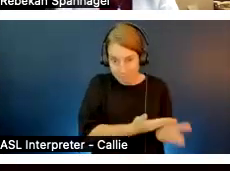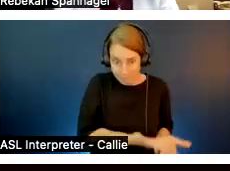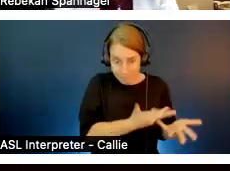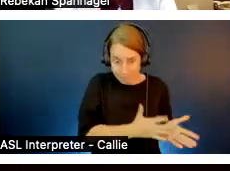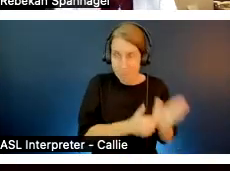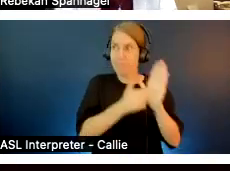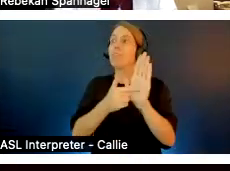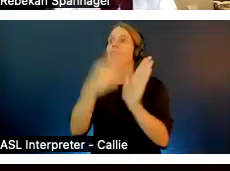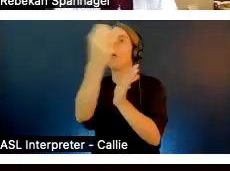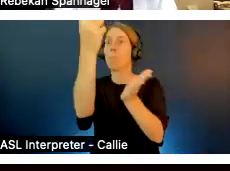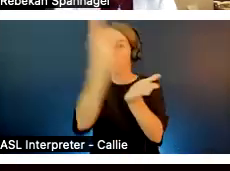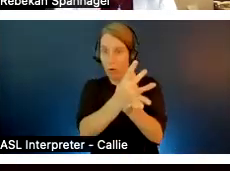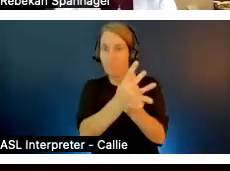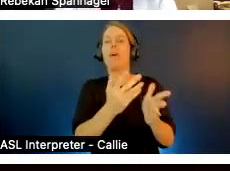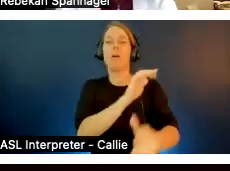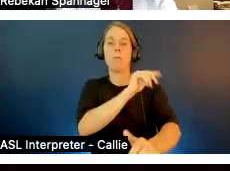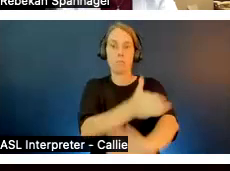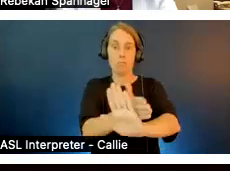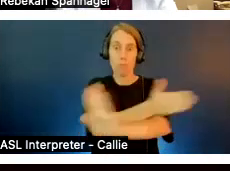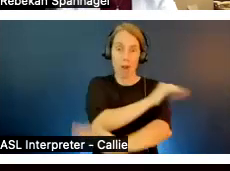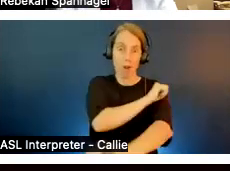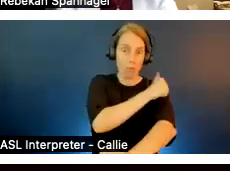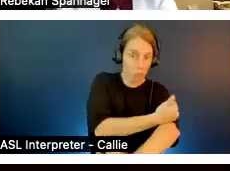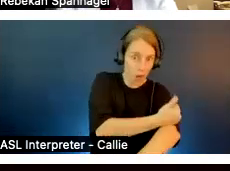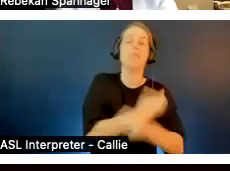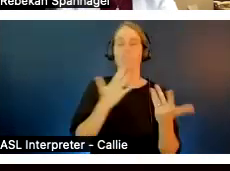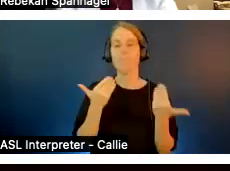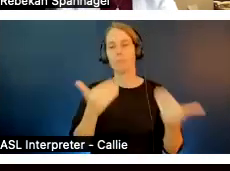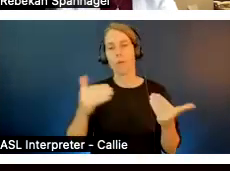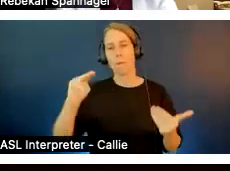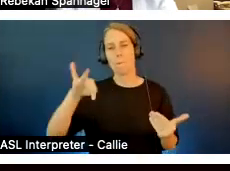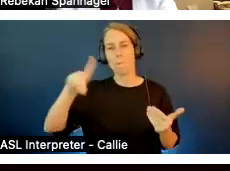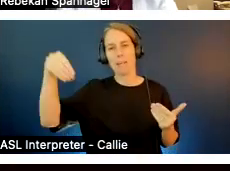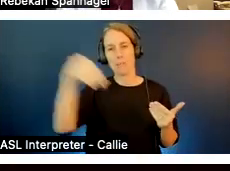so now we're going to move into what medicaid waivers are and i'm going to ask Rebekah to begin